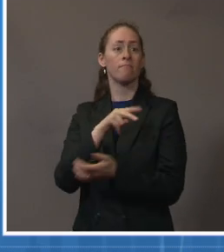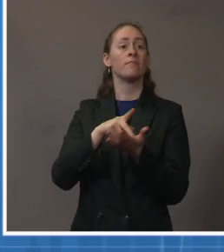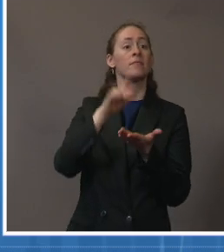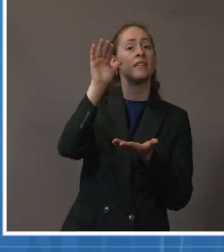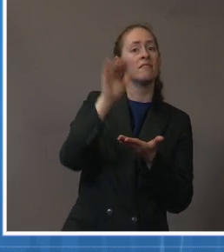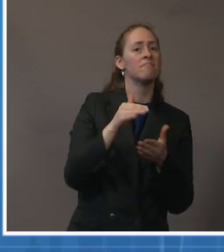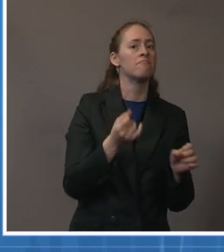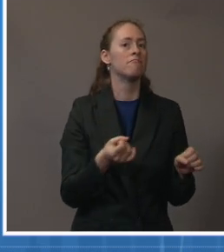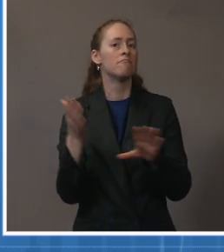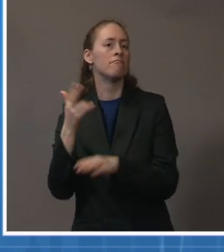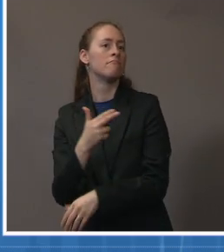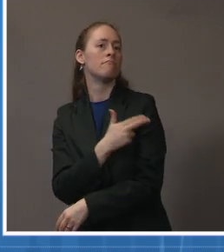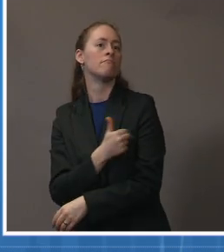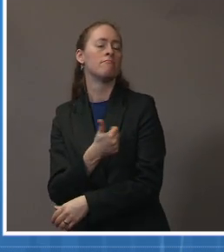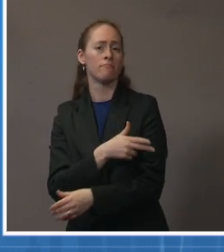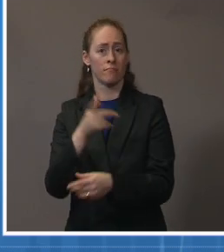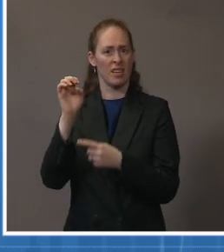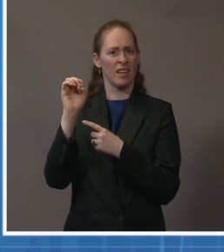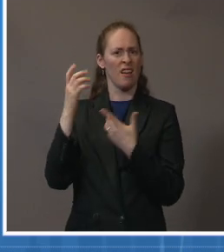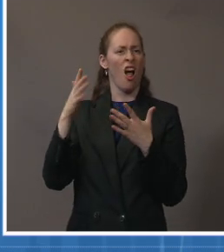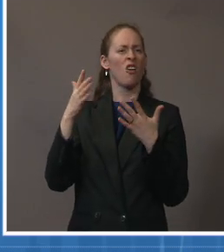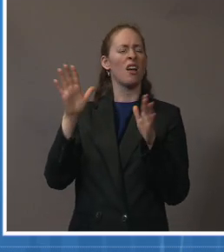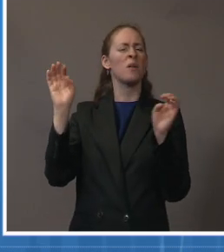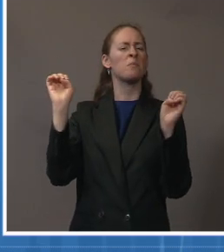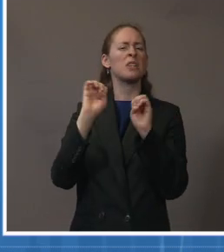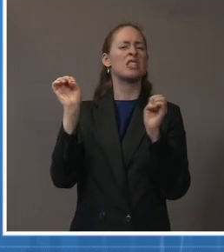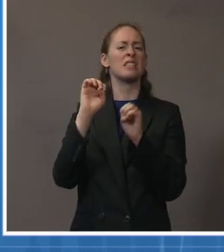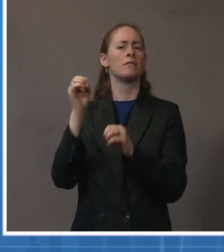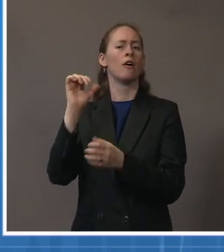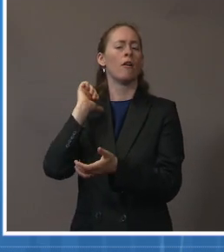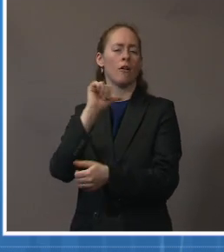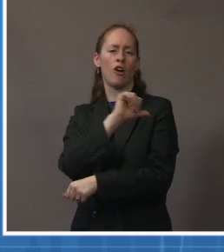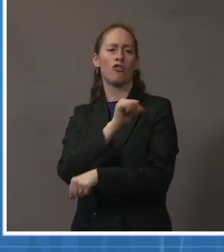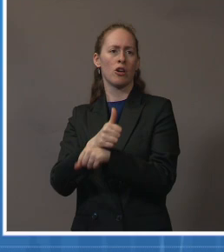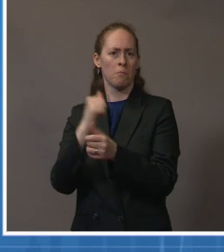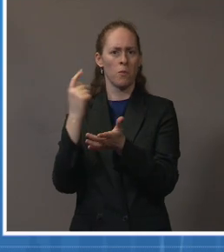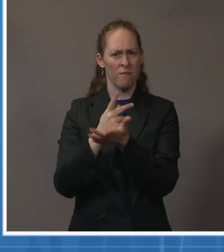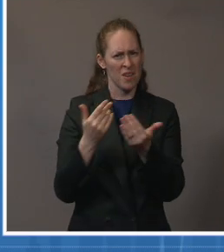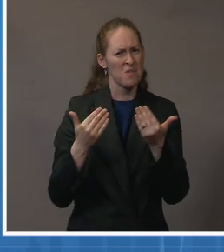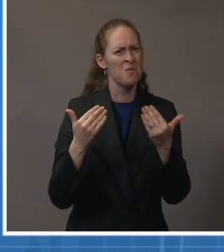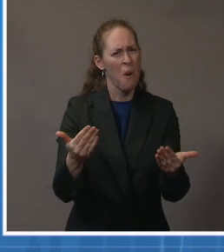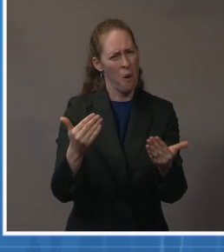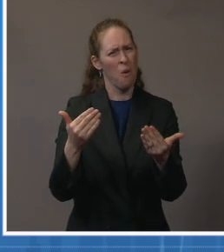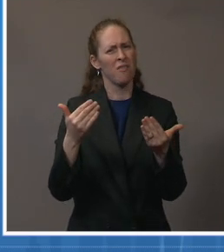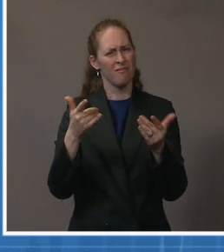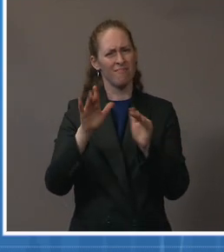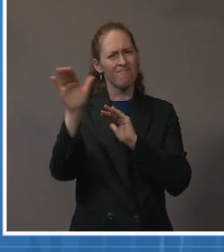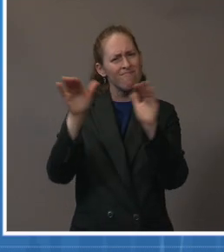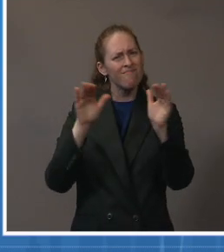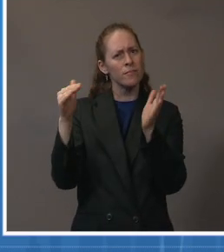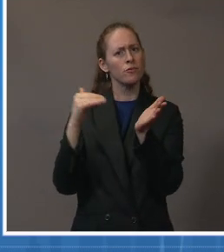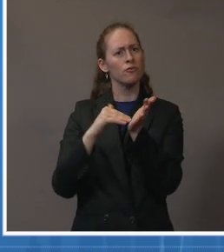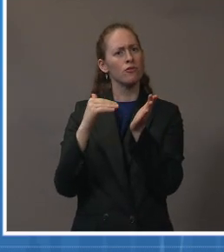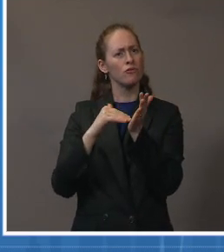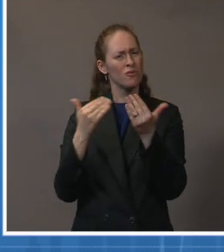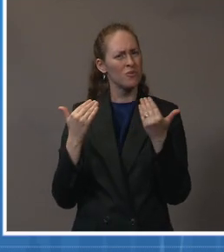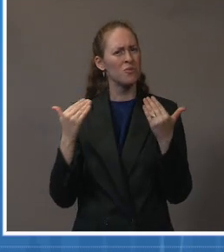and we encourage physicians to at least consider this possibility as part of your therapeutic armamentarium.